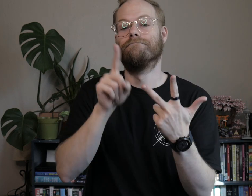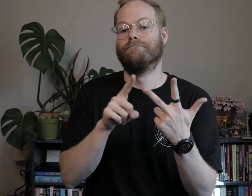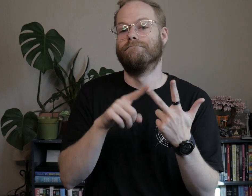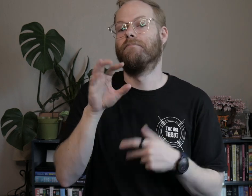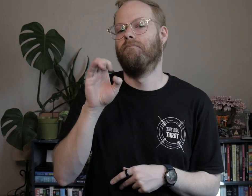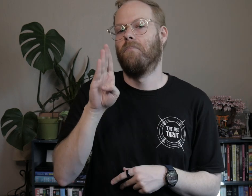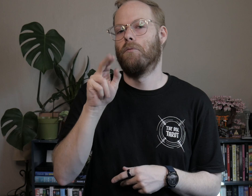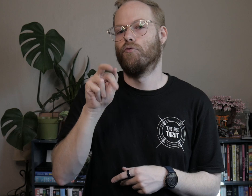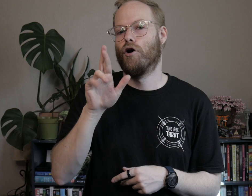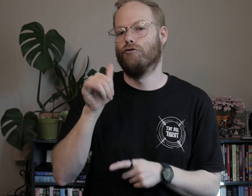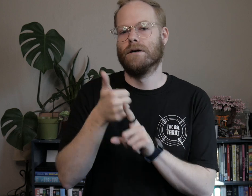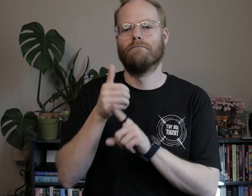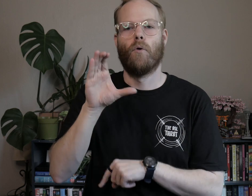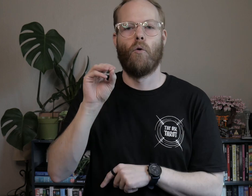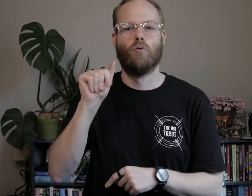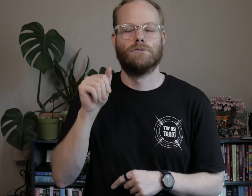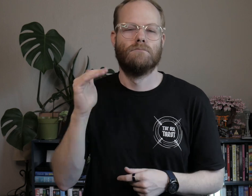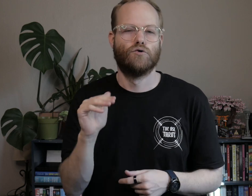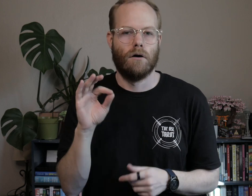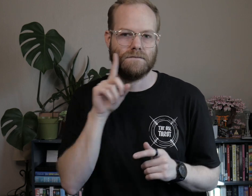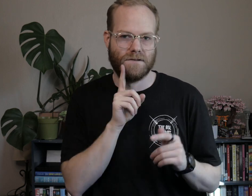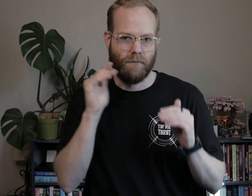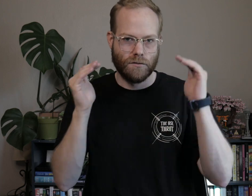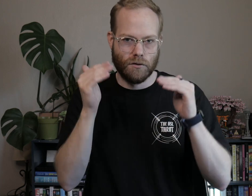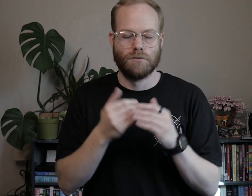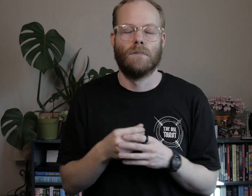February is a CODA, child of deaf adults,